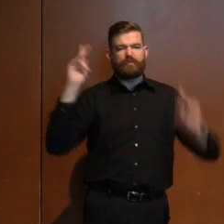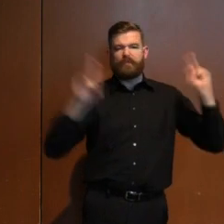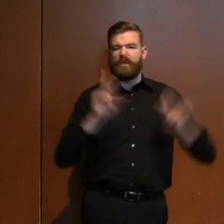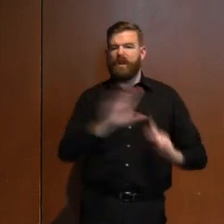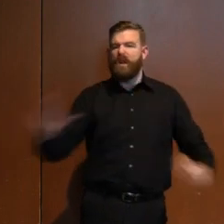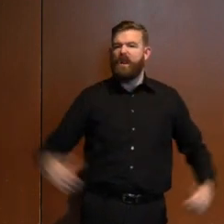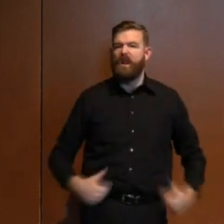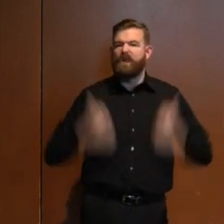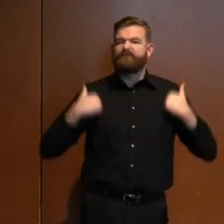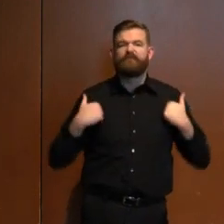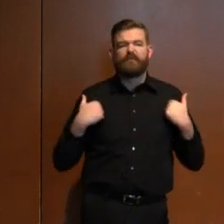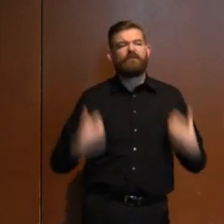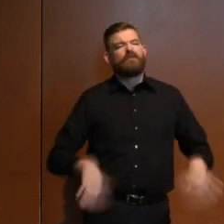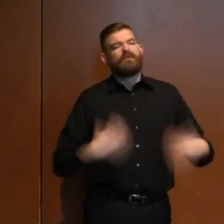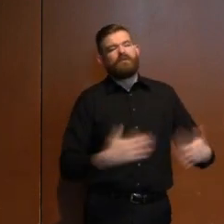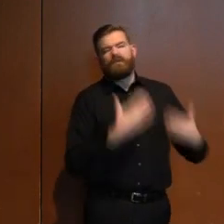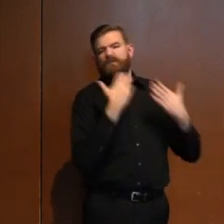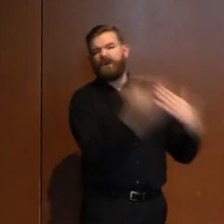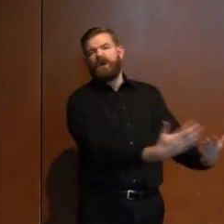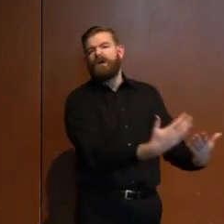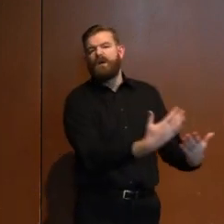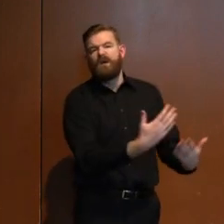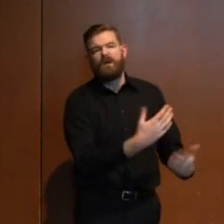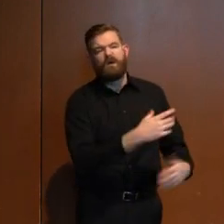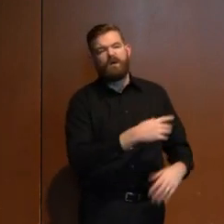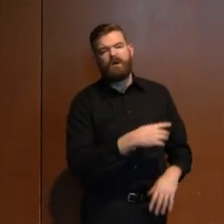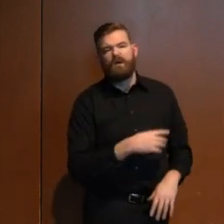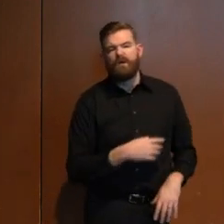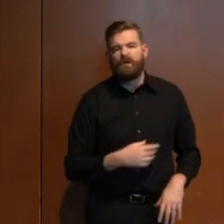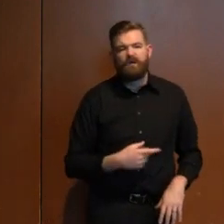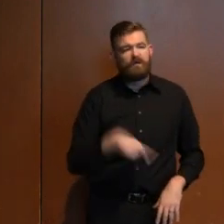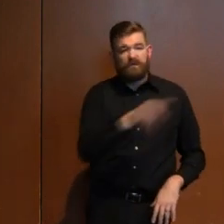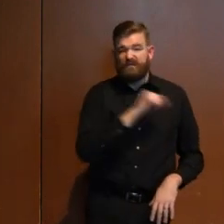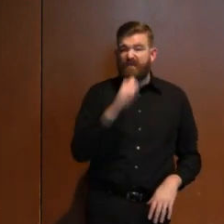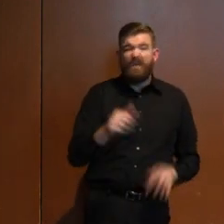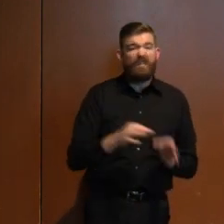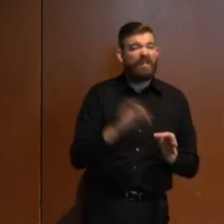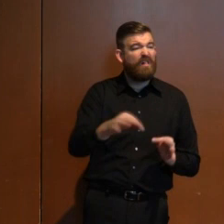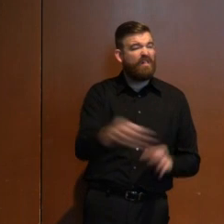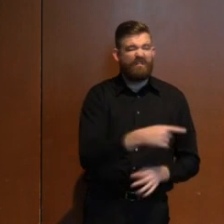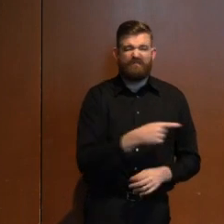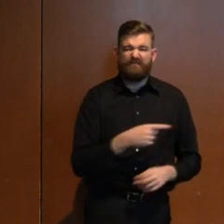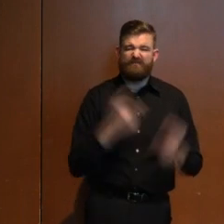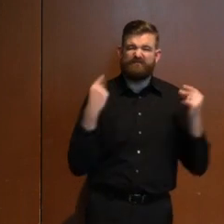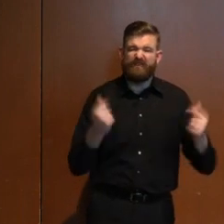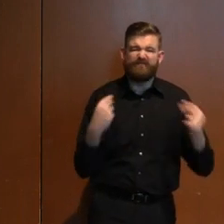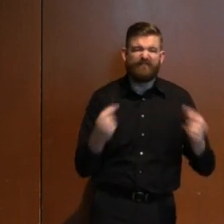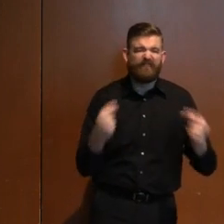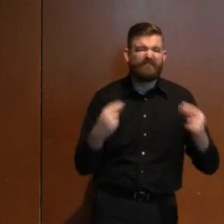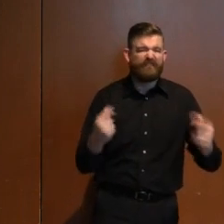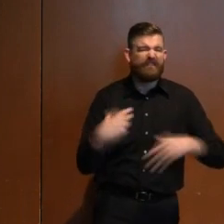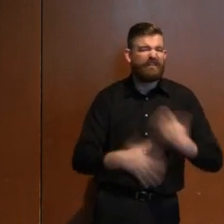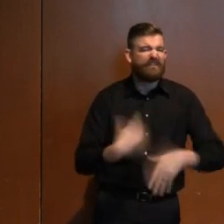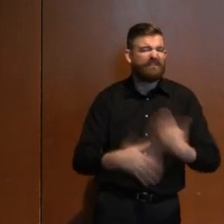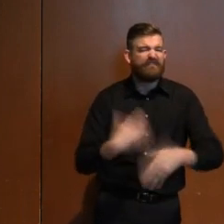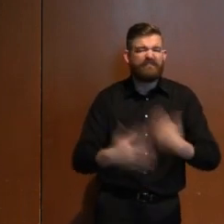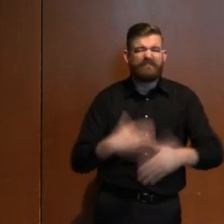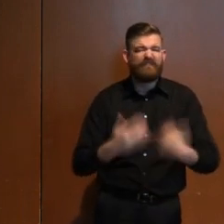THE ARMY CORP. OF ENGINEERS MAKING SURE WE'RE ABLE TO PROTECT THE LIVES AND HEALTH OF OUR CITIZENS. WE'RE LOOKING FORWARD TO A RAPID TIME LINE UNDERSTANDING